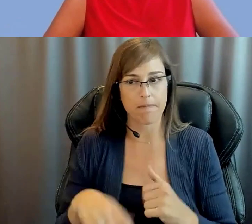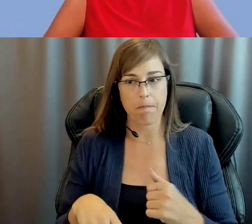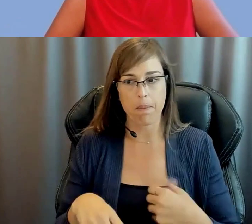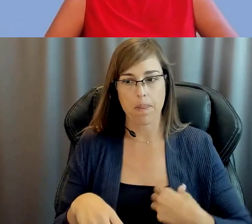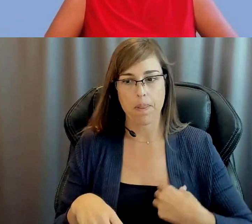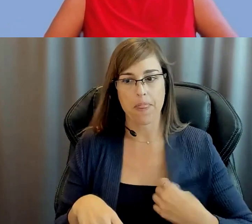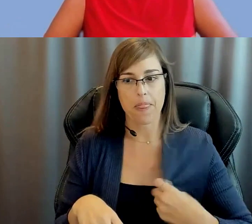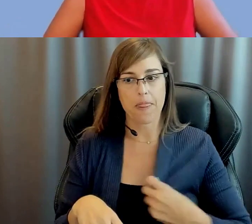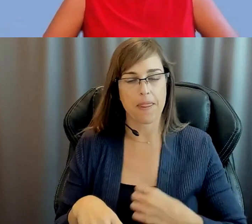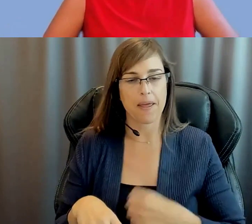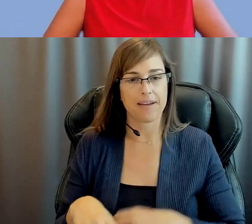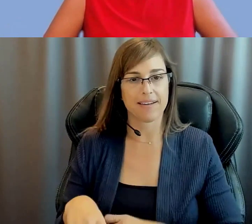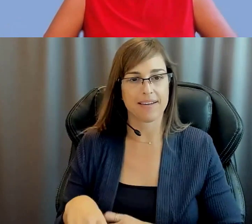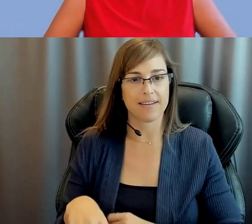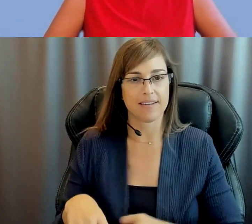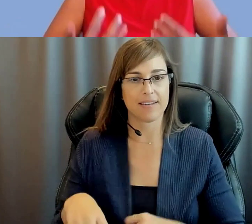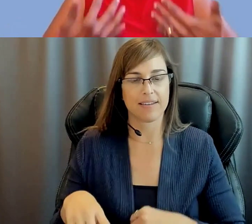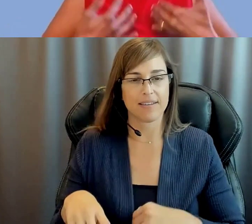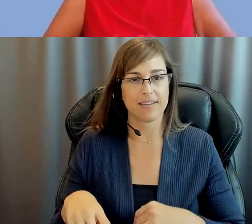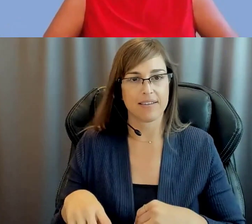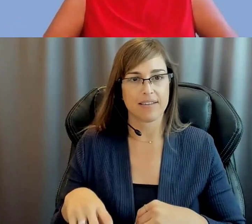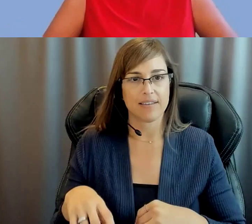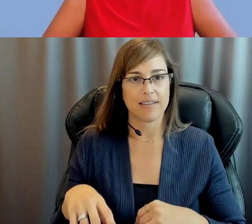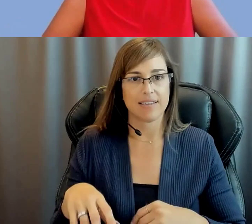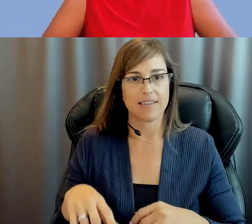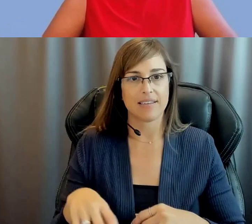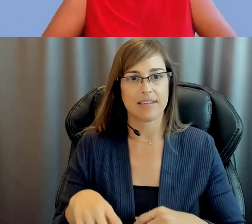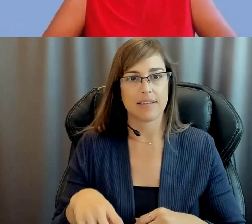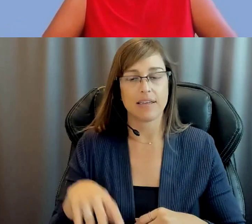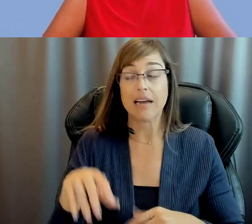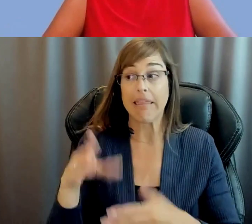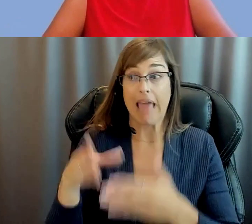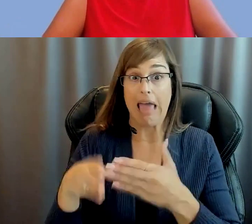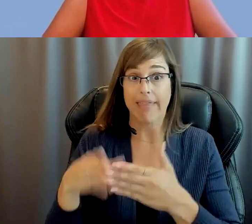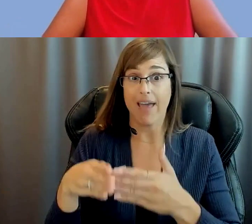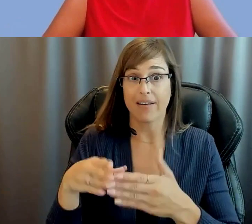And at the end of the procedure, we recommend retraction.